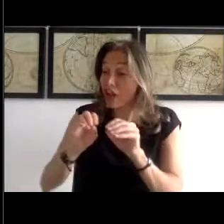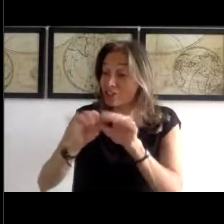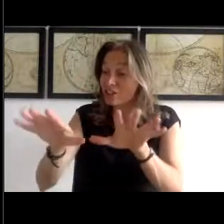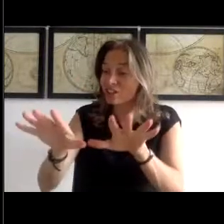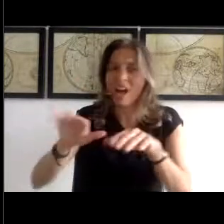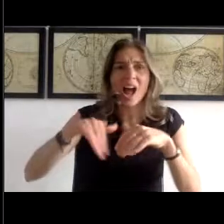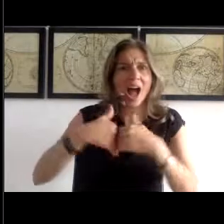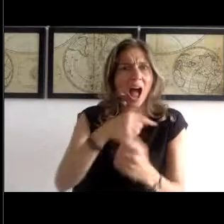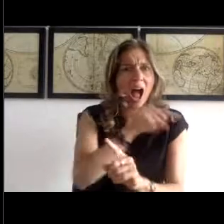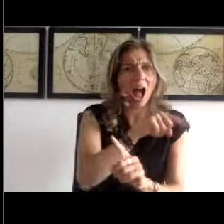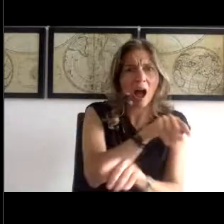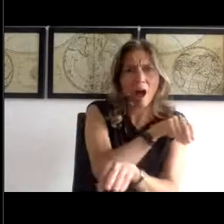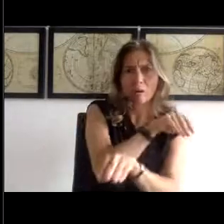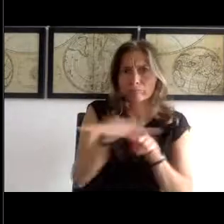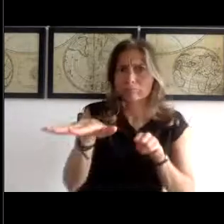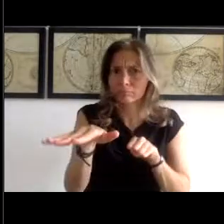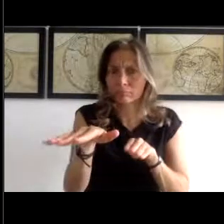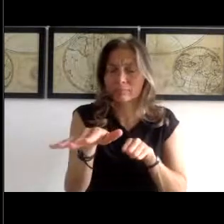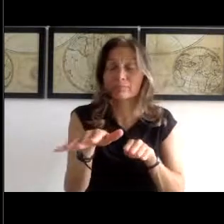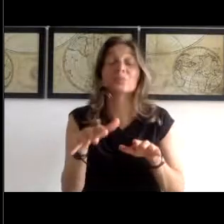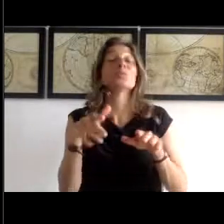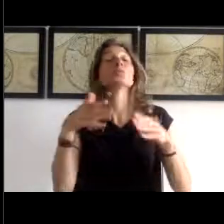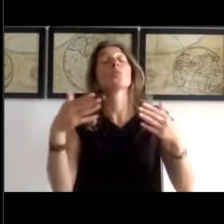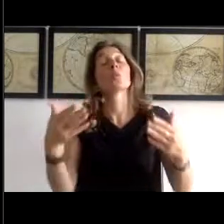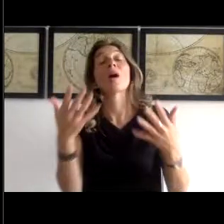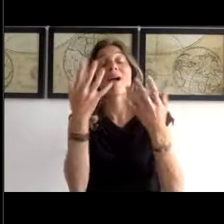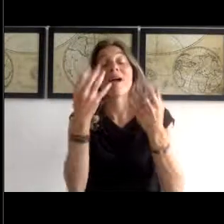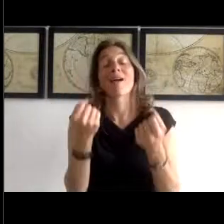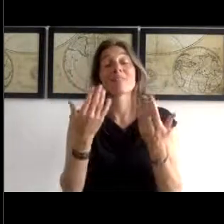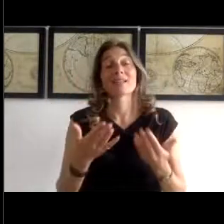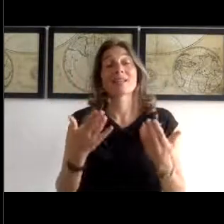to reduce the doubts and fears. If you are not familiar with pre-visits